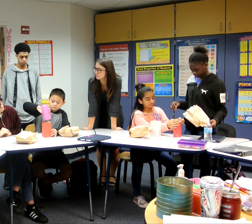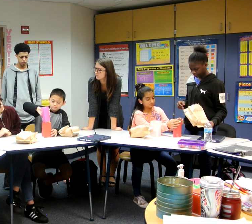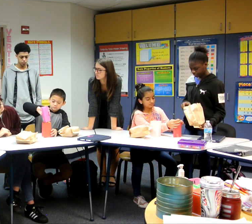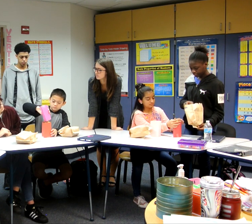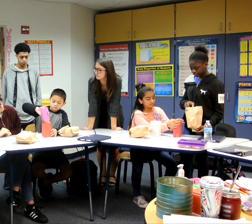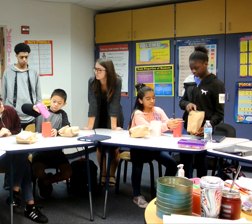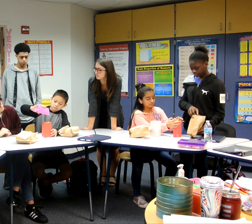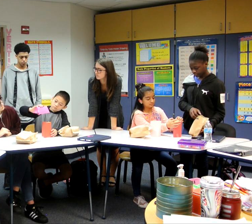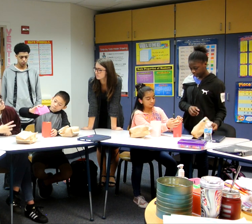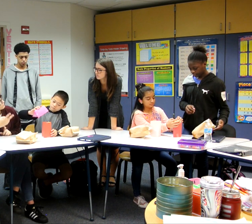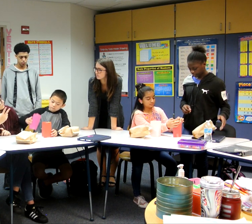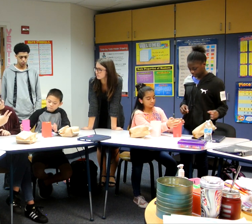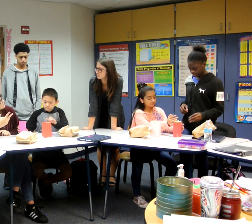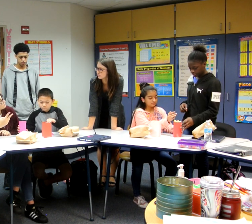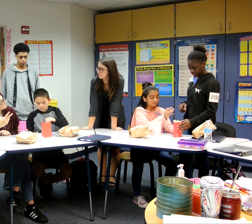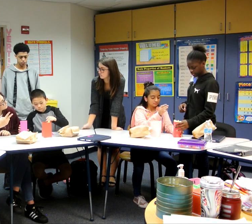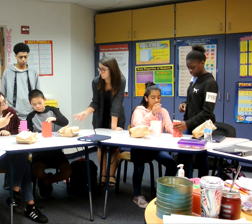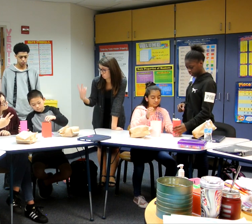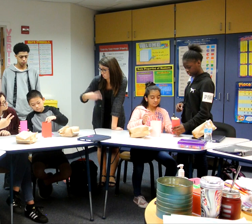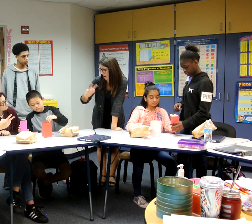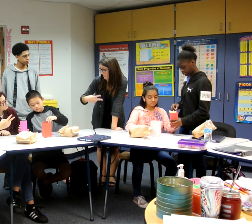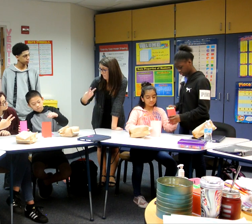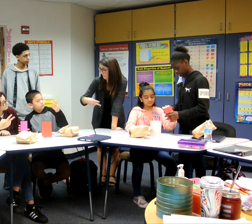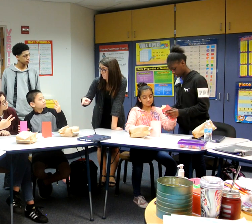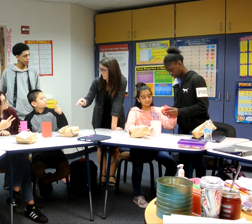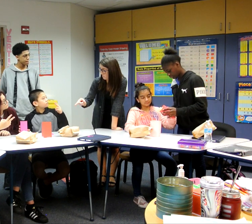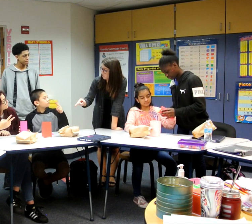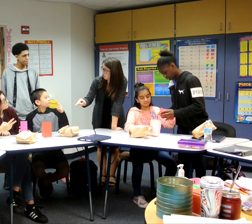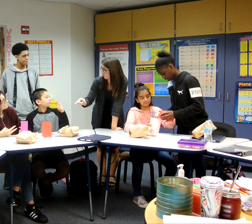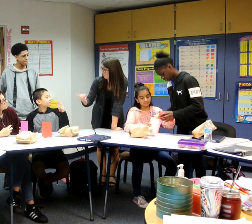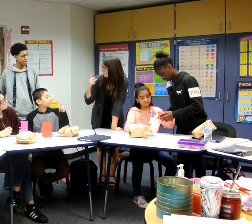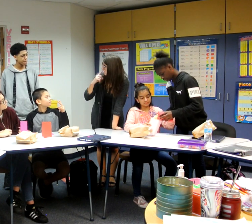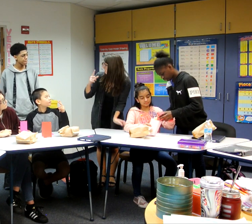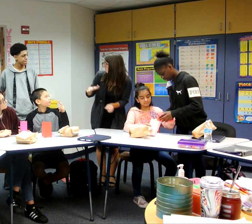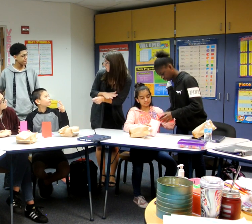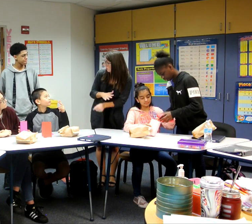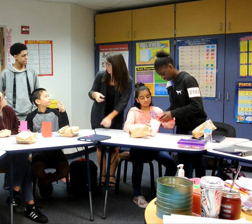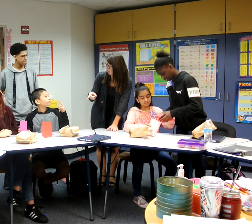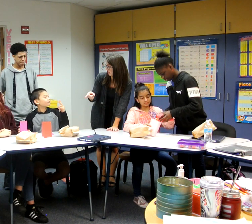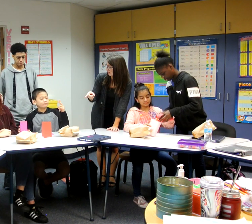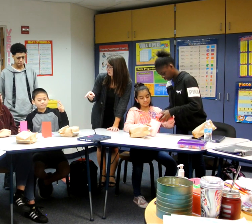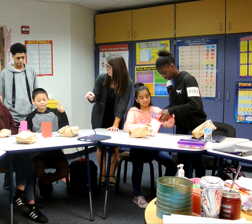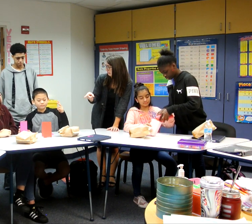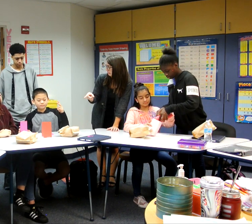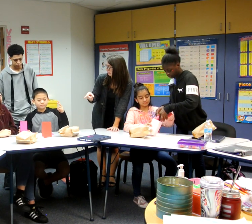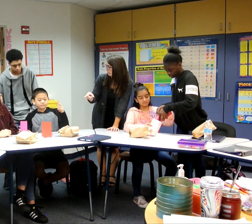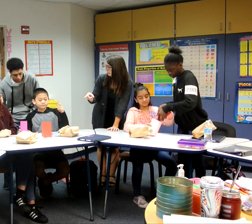Student: 2 Teacher: 2 times You think full?